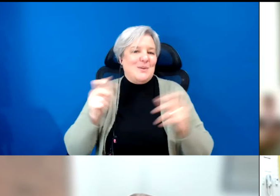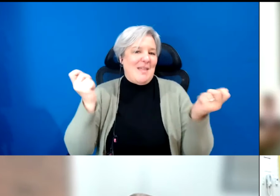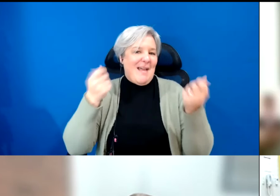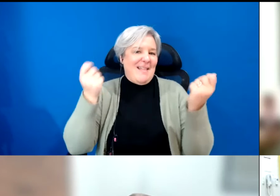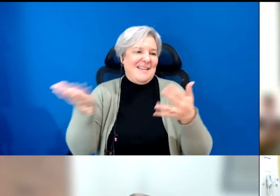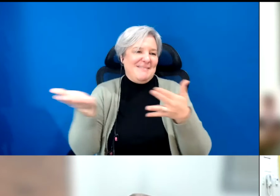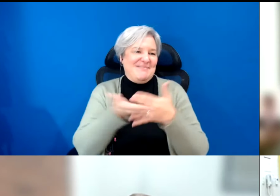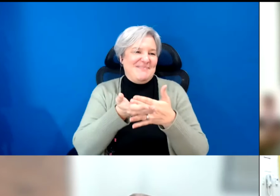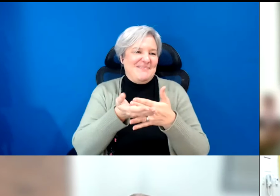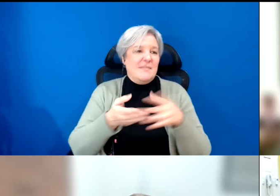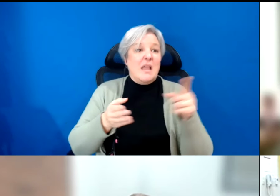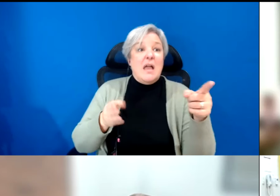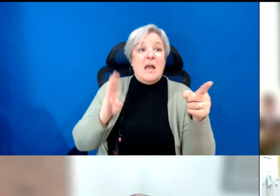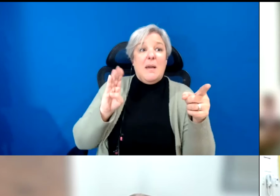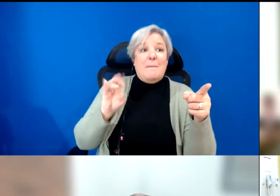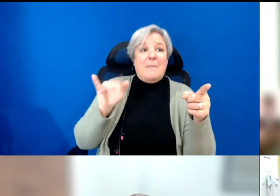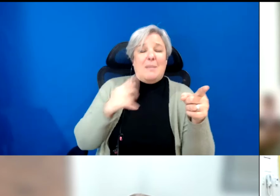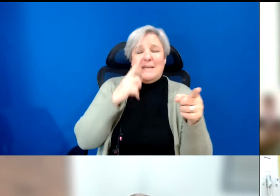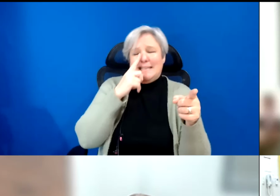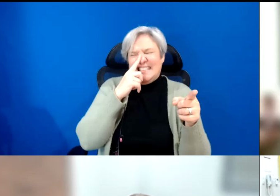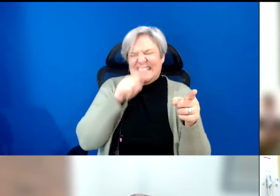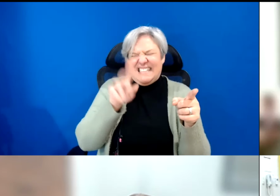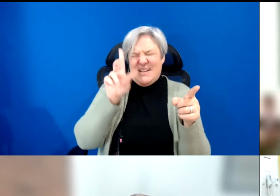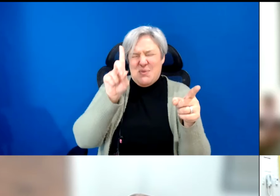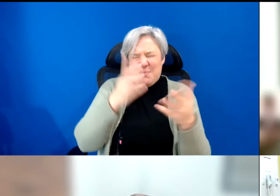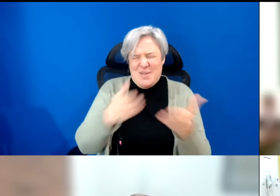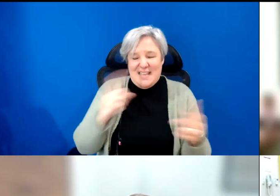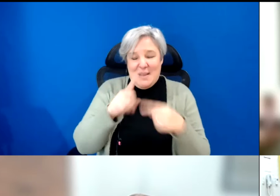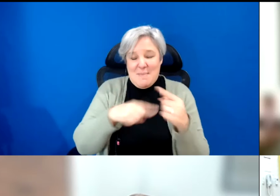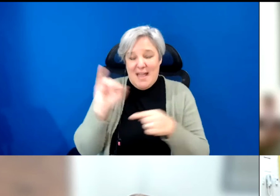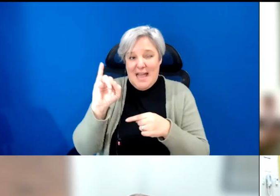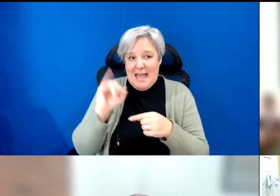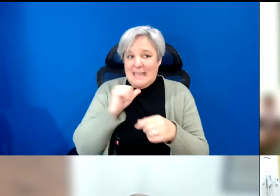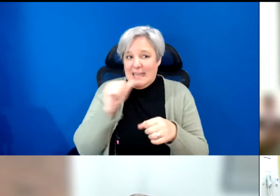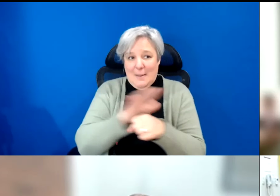Jodie. Can I say one more thing about the incompletes? And some instructors think and I know some students